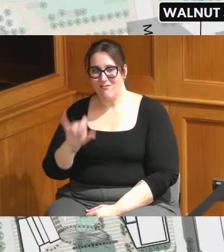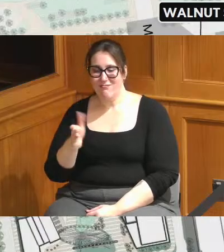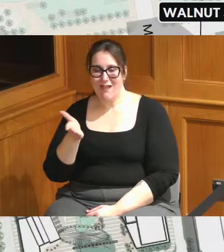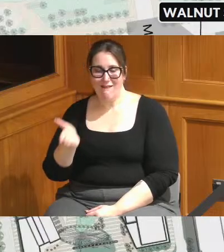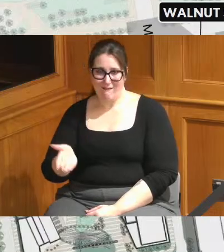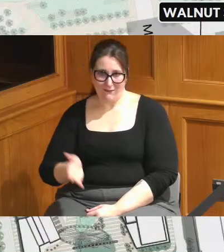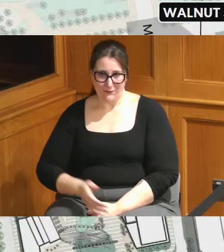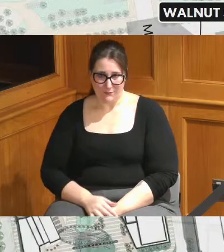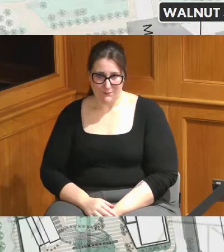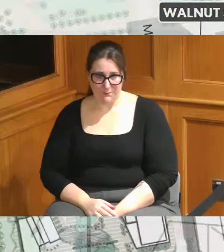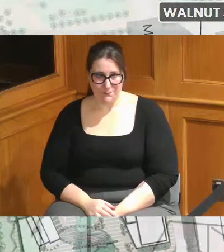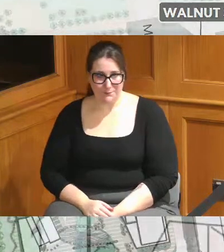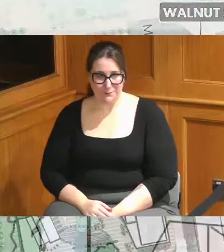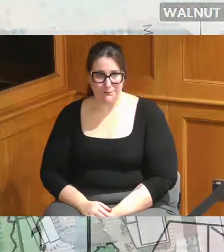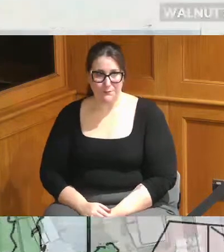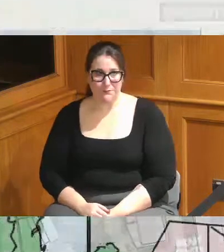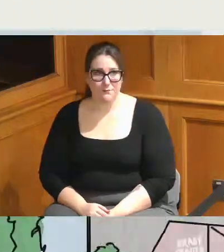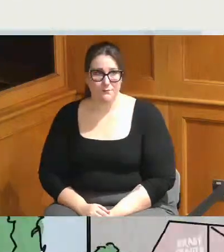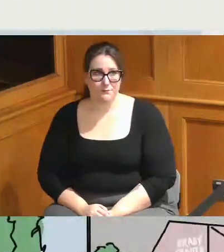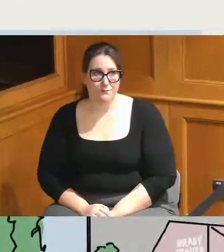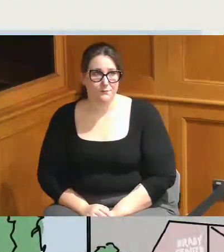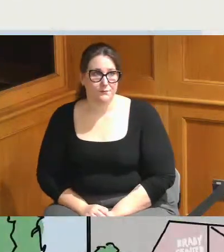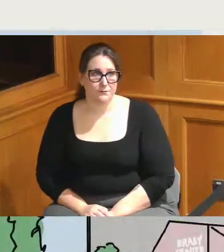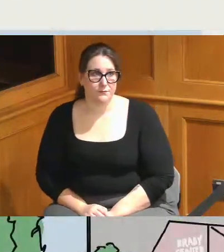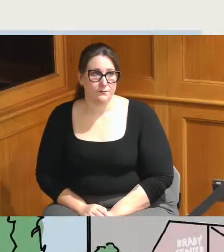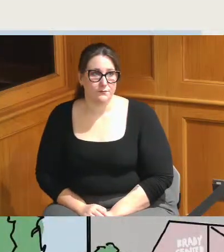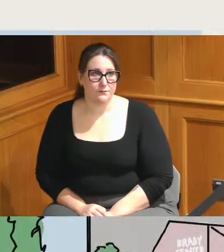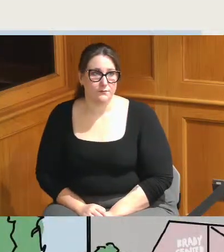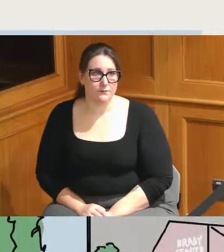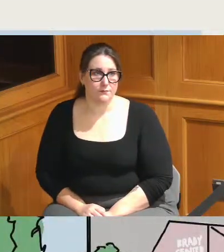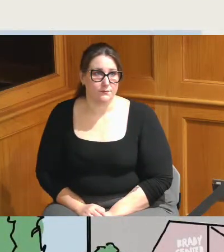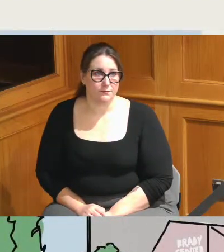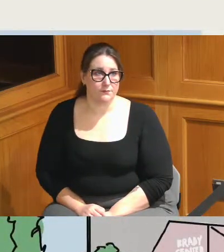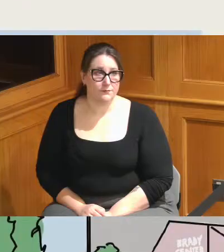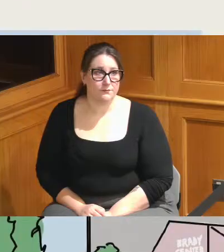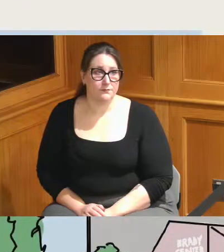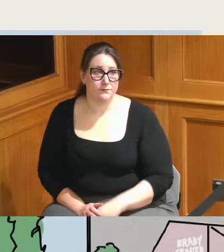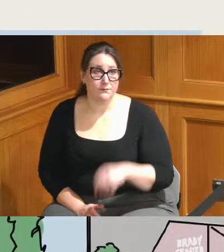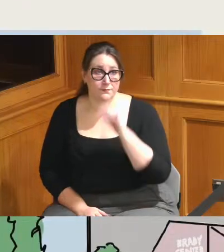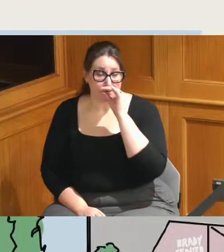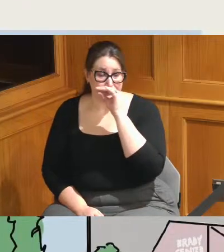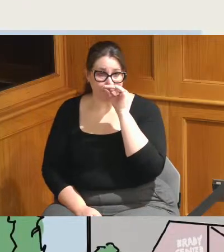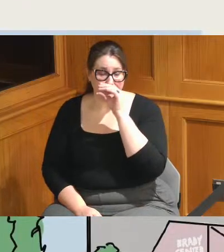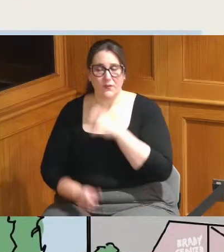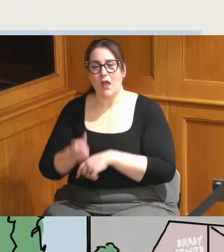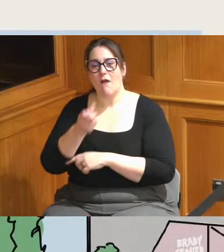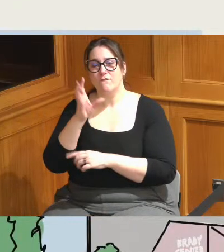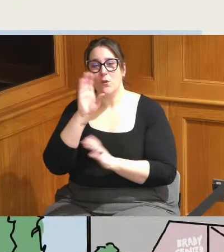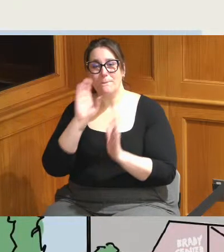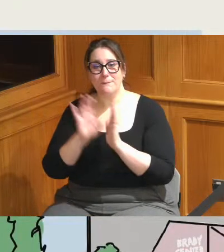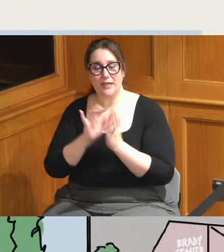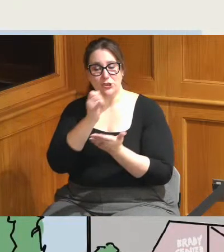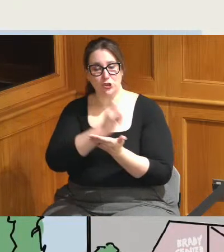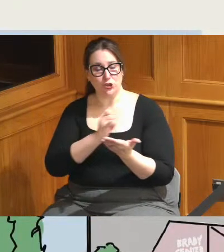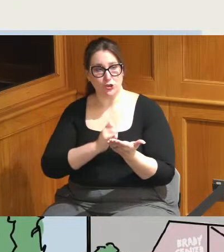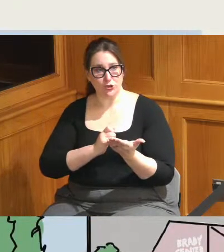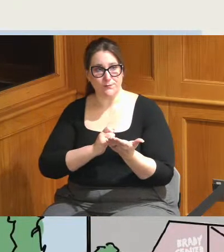corner closer to closer to the ballpark Here are a couple of illustrations. These are in progress